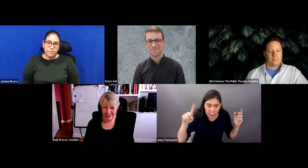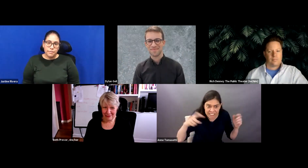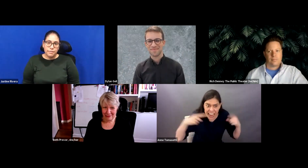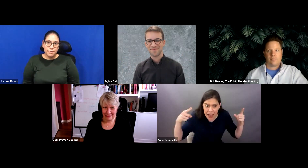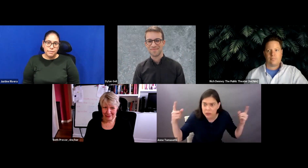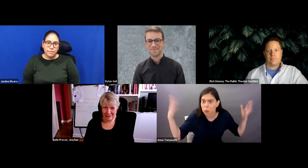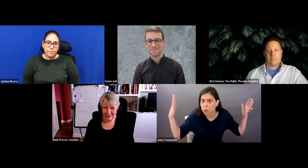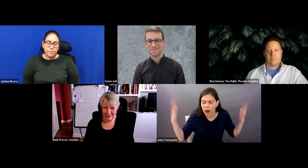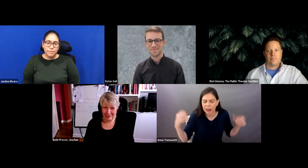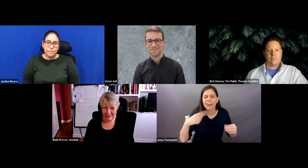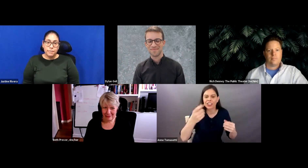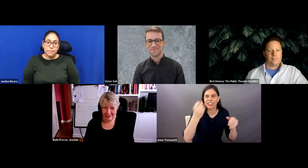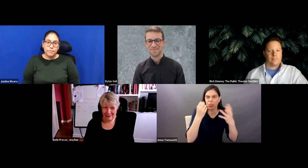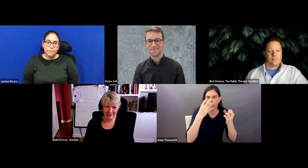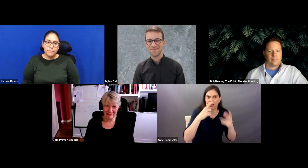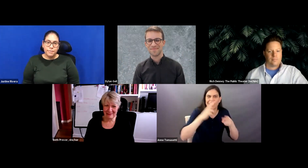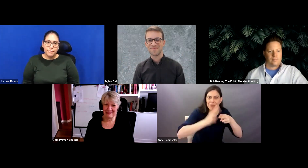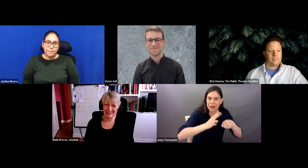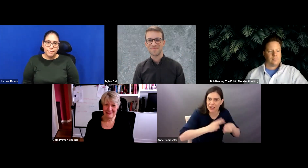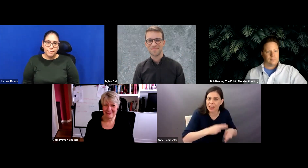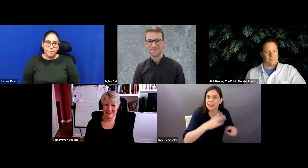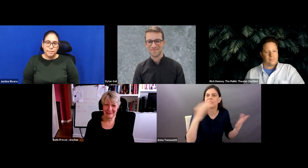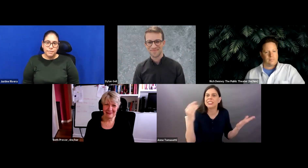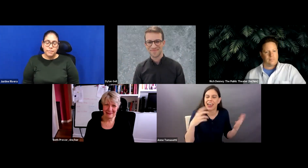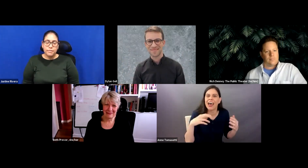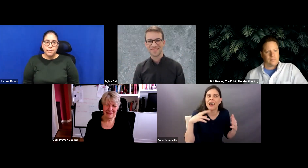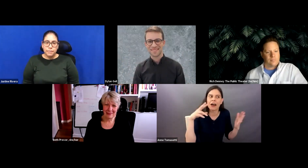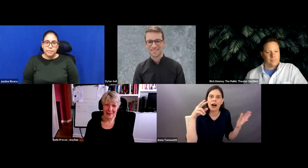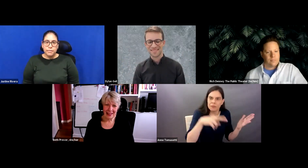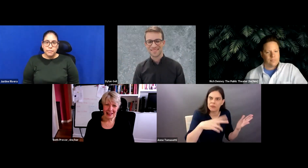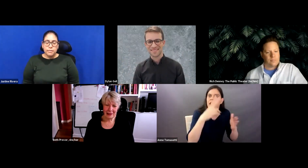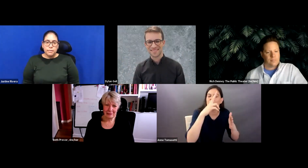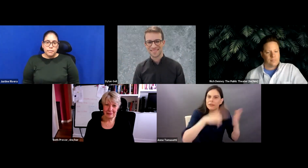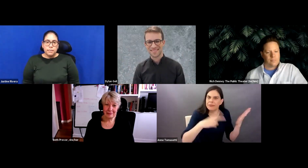people? Are they famous people? Who are the actors, the hearing actors?" So when she gave me all the names, I was able to